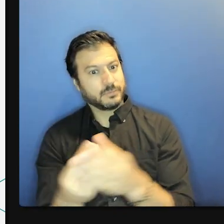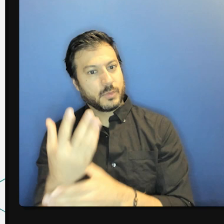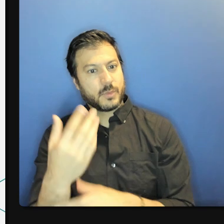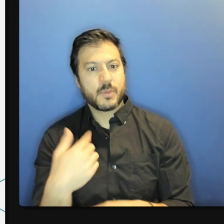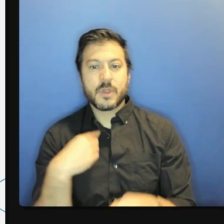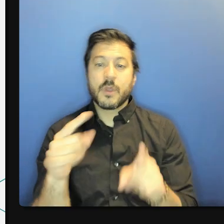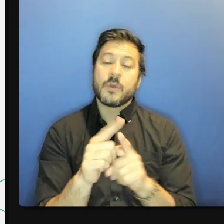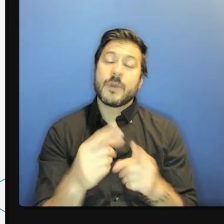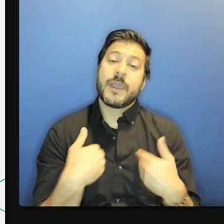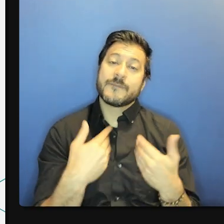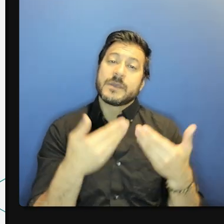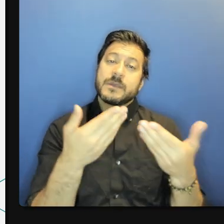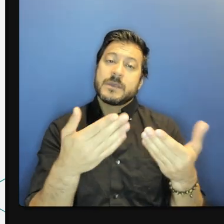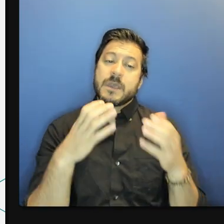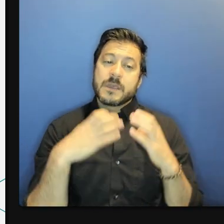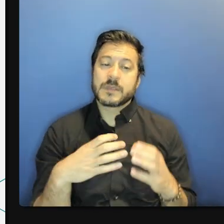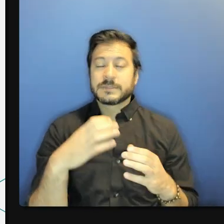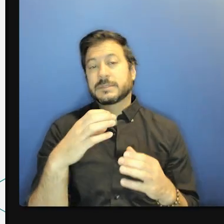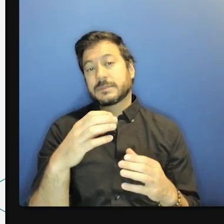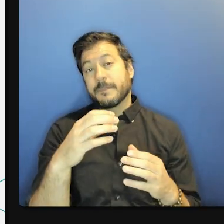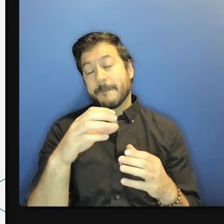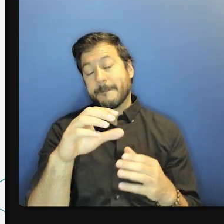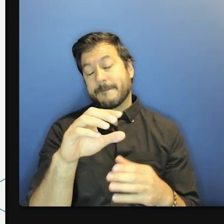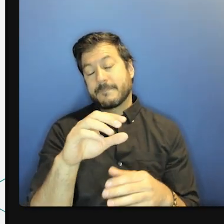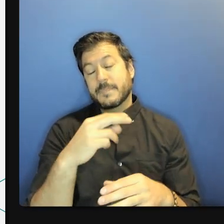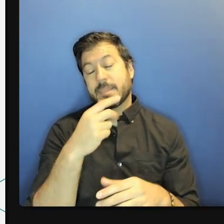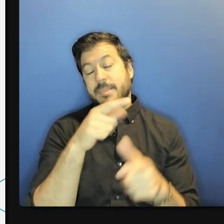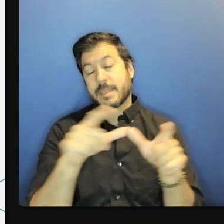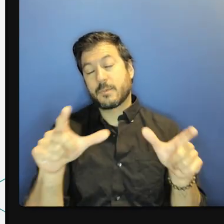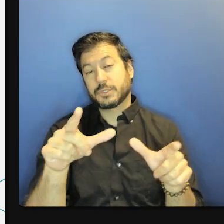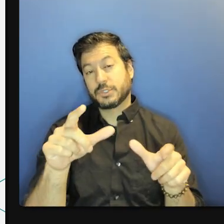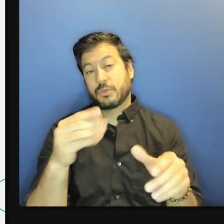in 49 languages through our self-service portal, which we'll talk about a little bit later.